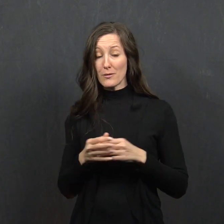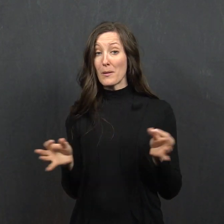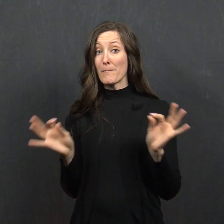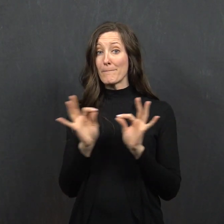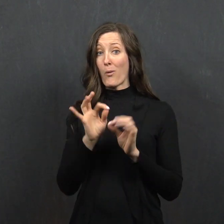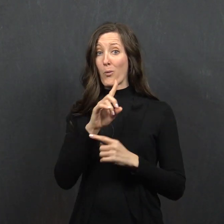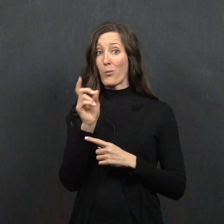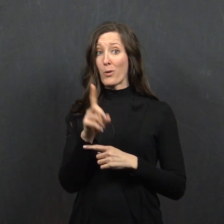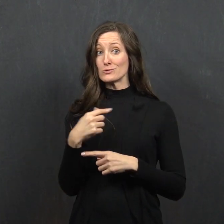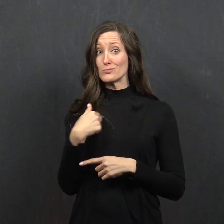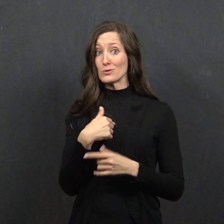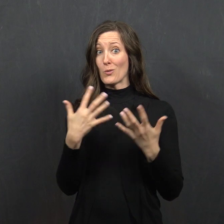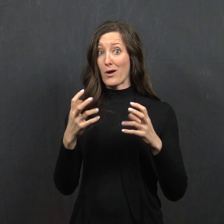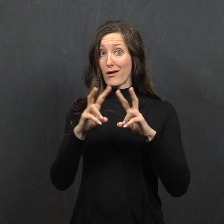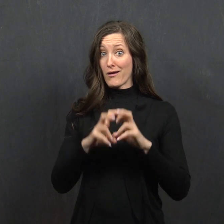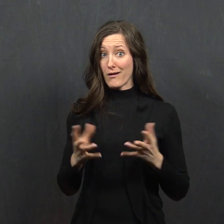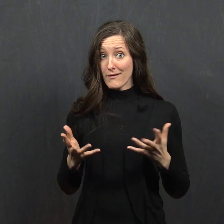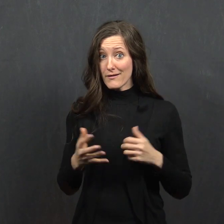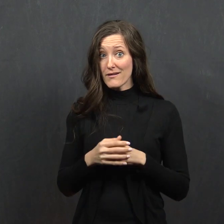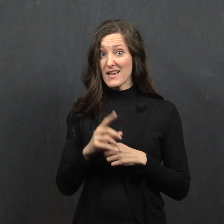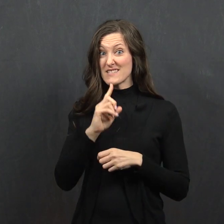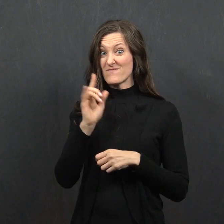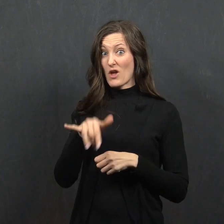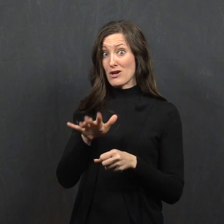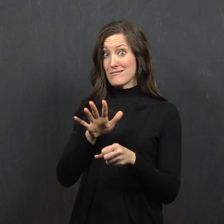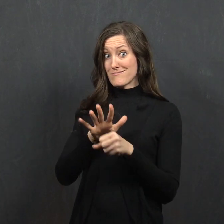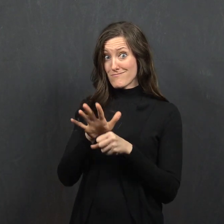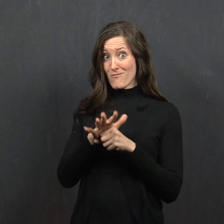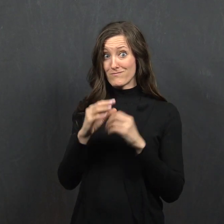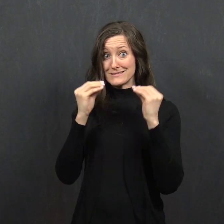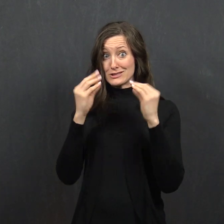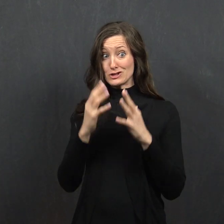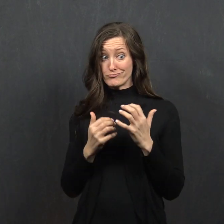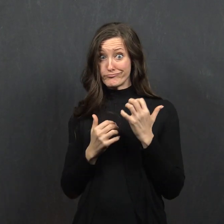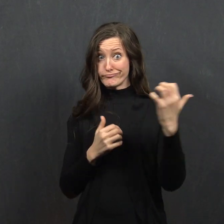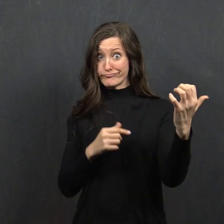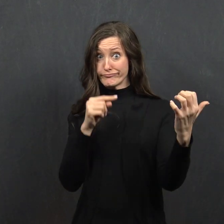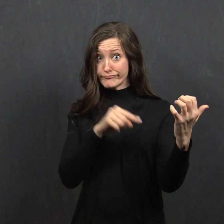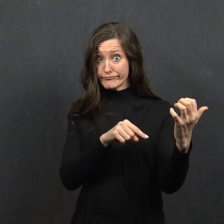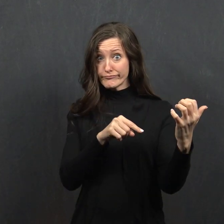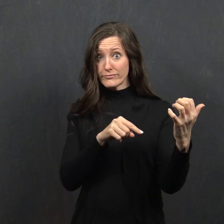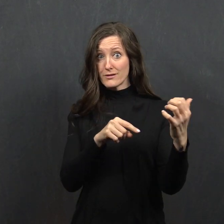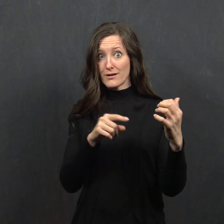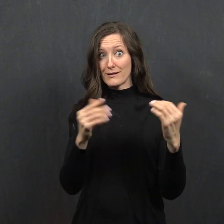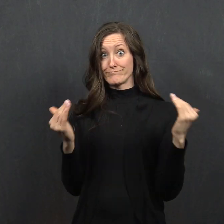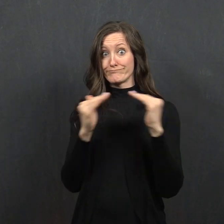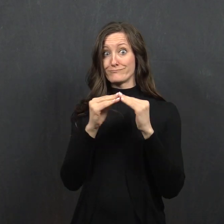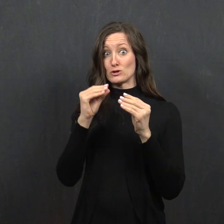The most important question the report tries to answer is, "Is there enough of a supply of teachers